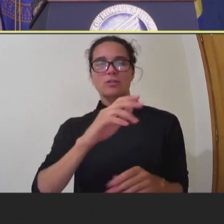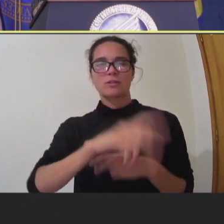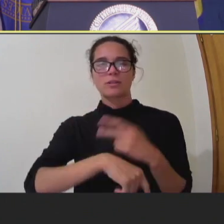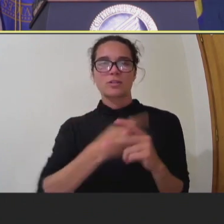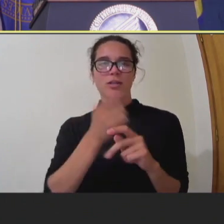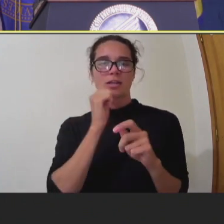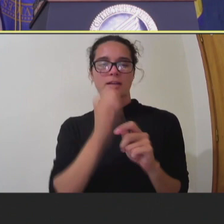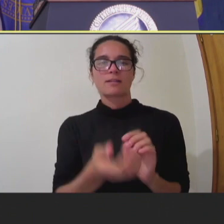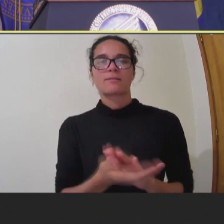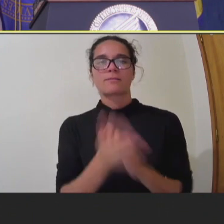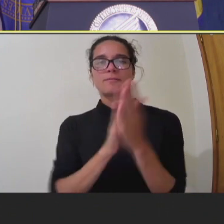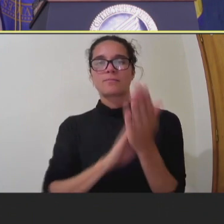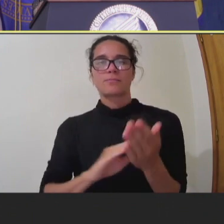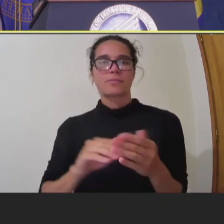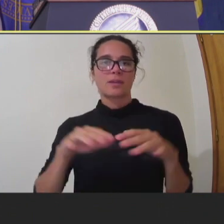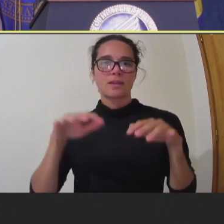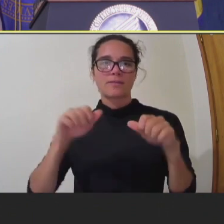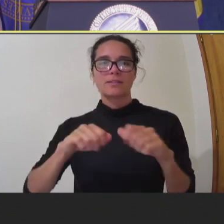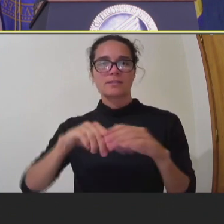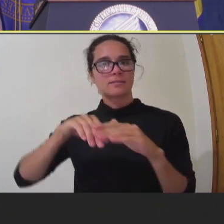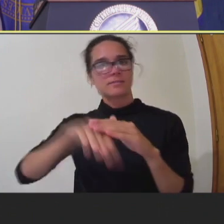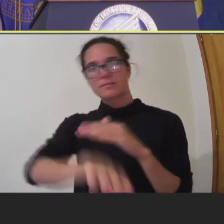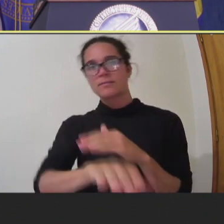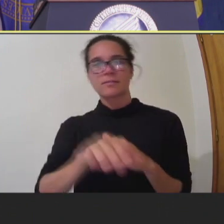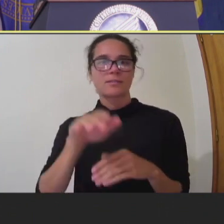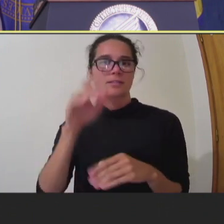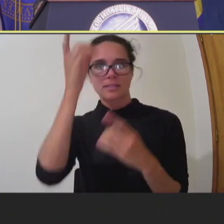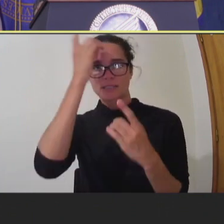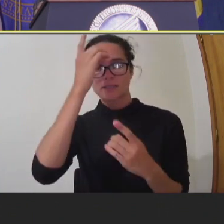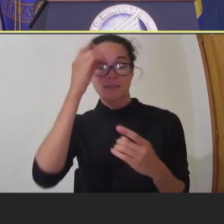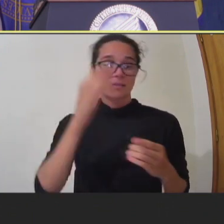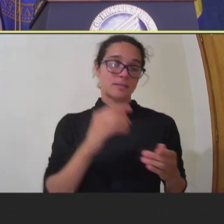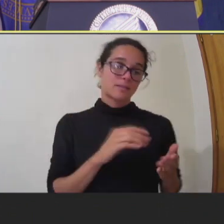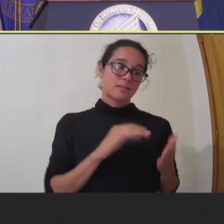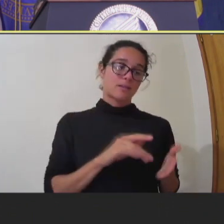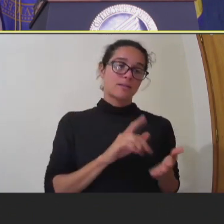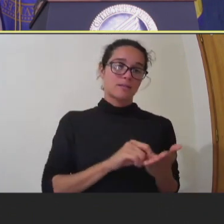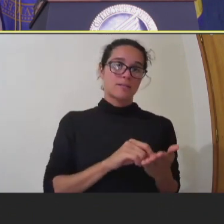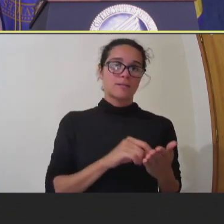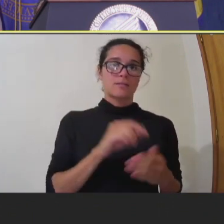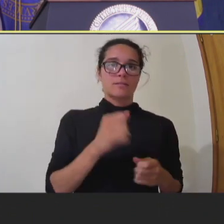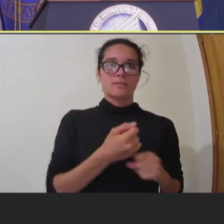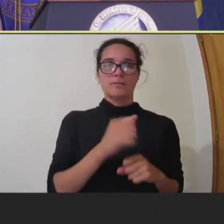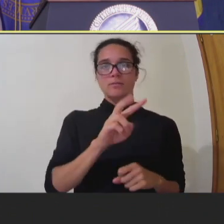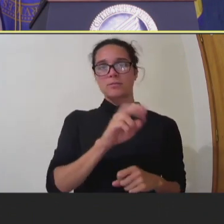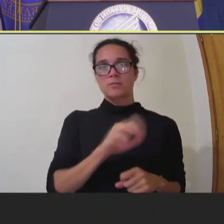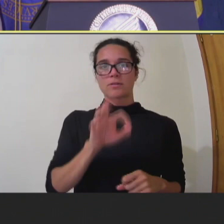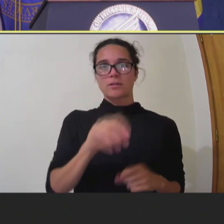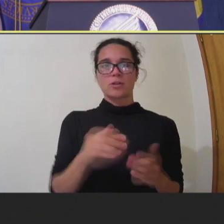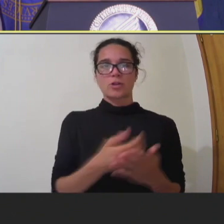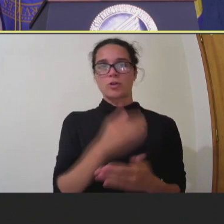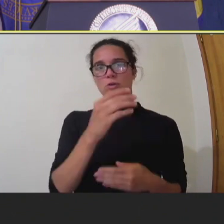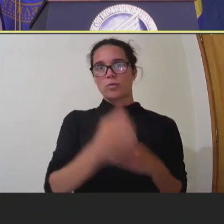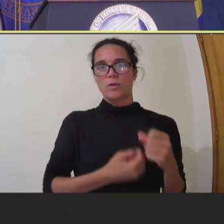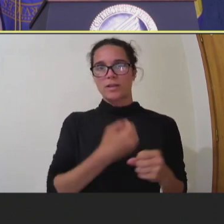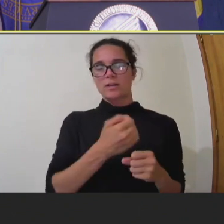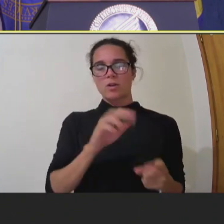was published by Kentur et al. in 2009 in the New England Journal. In this case, they vaccinated